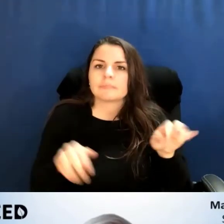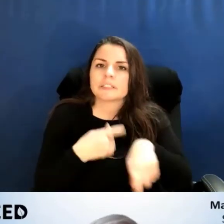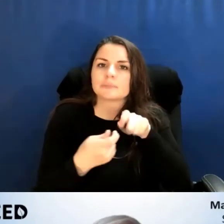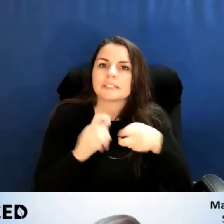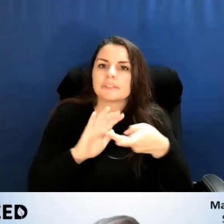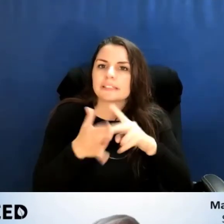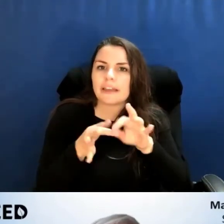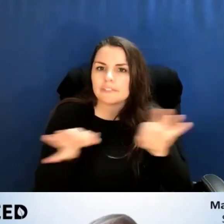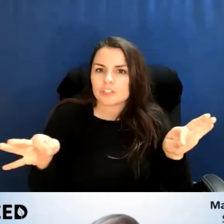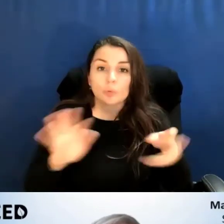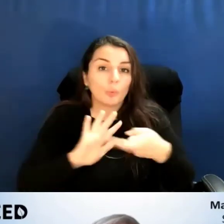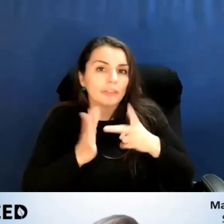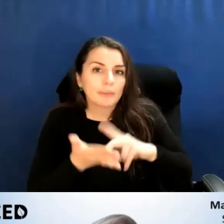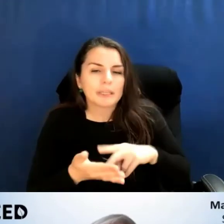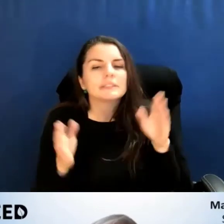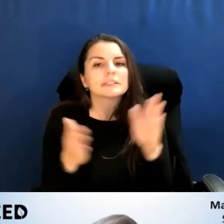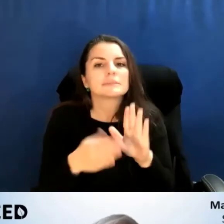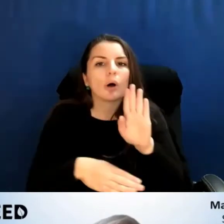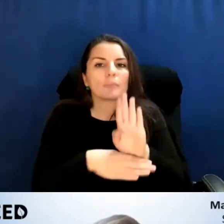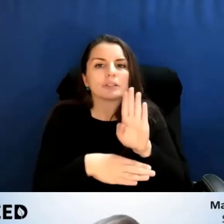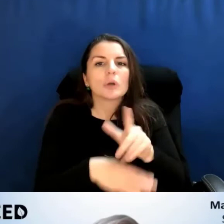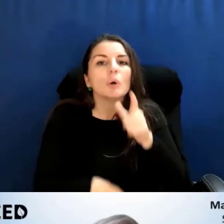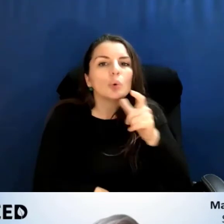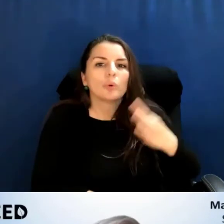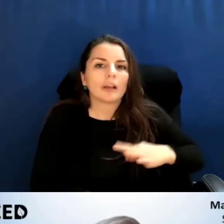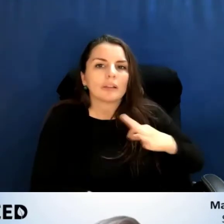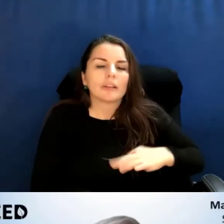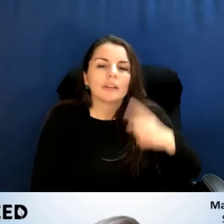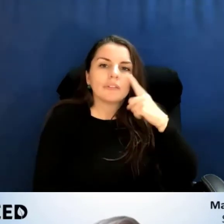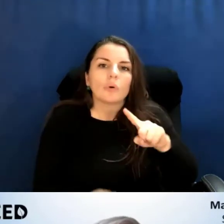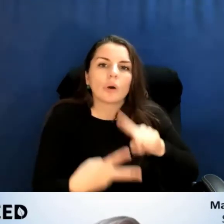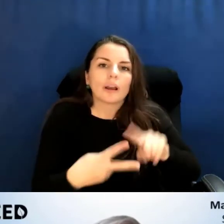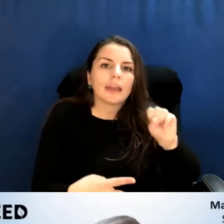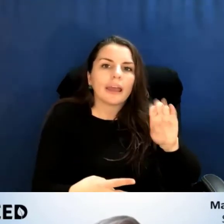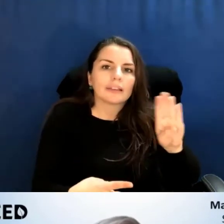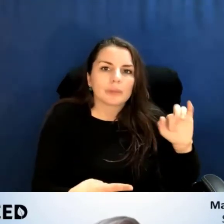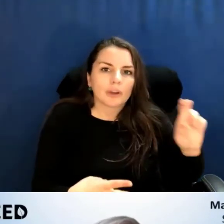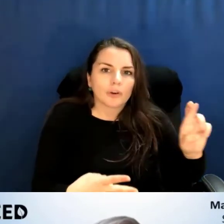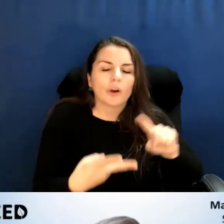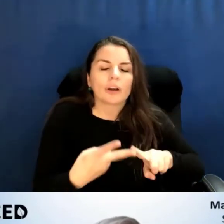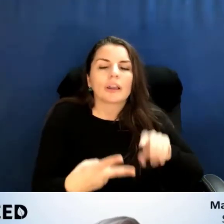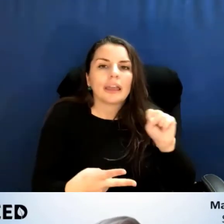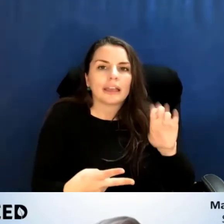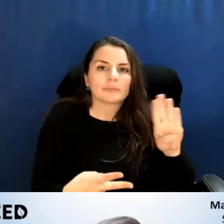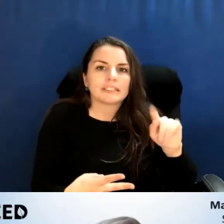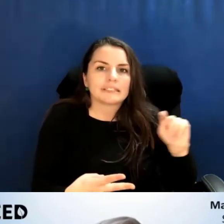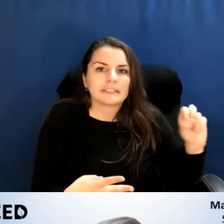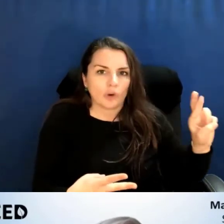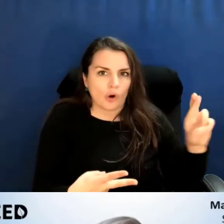and who is eligible for the SBIR and STTR program. Now, didn't go into the difference